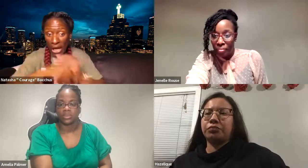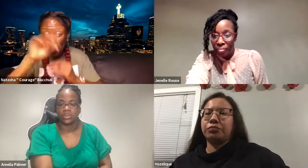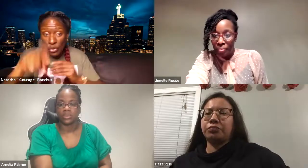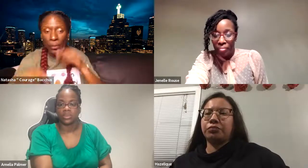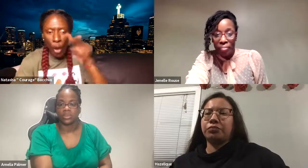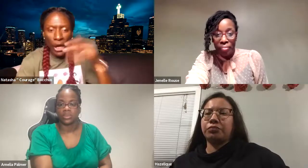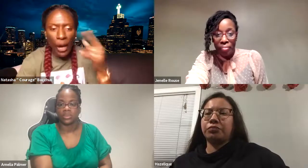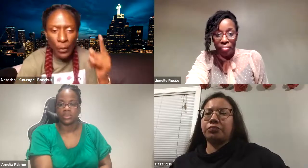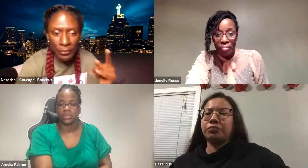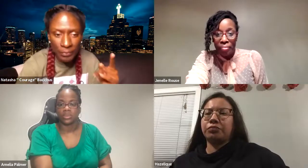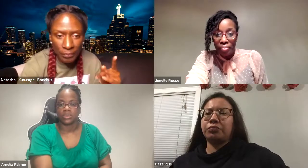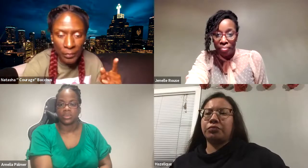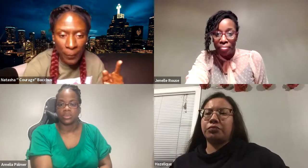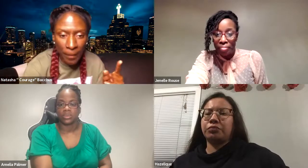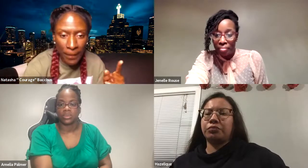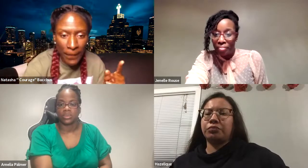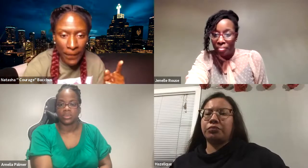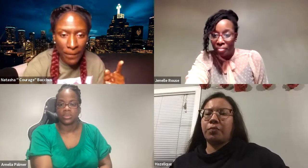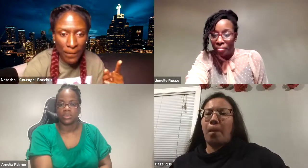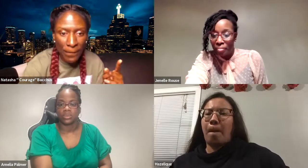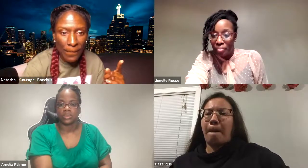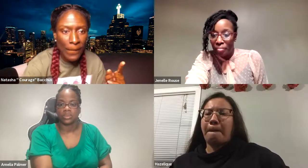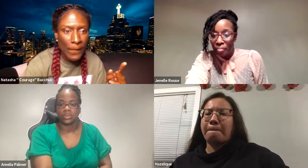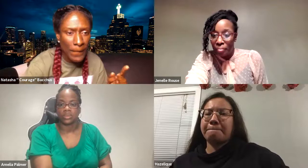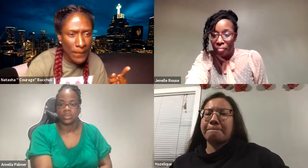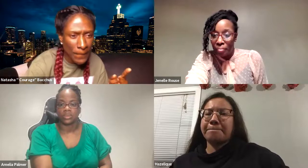so we have 8 22 now maybe we should go to the q & a